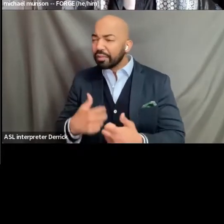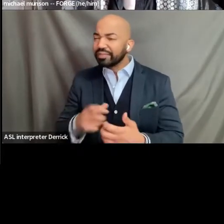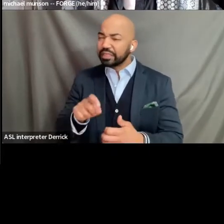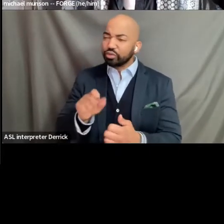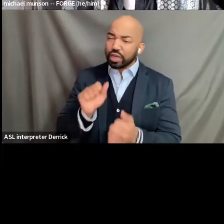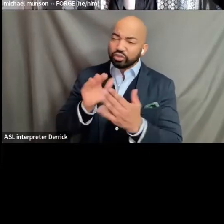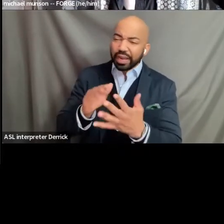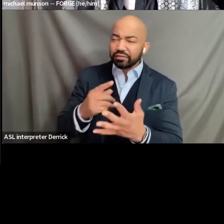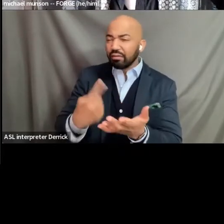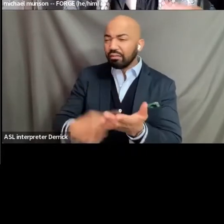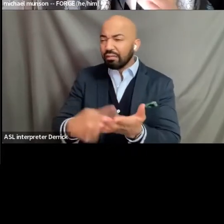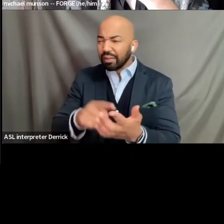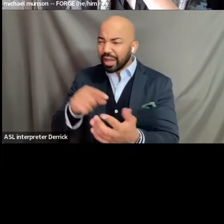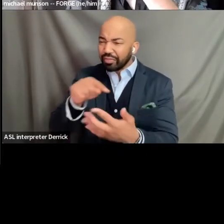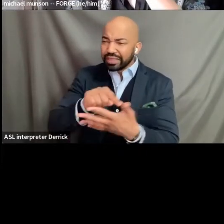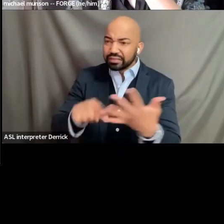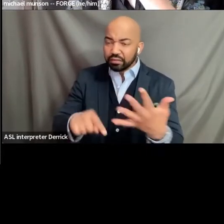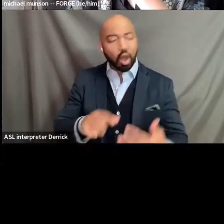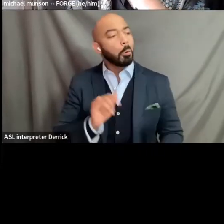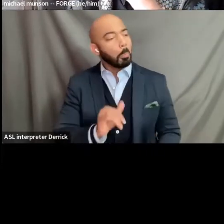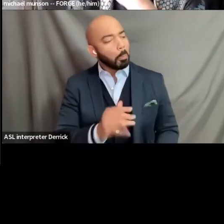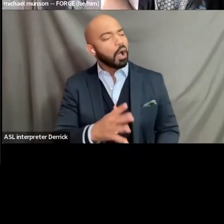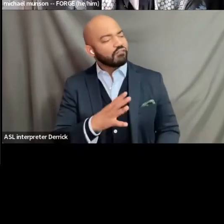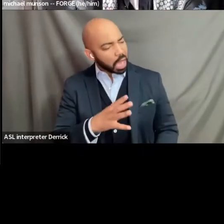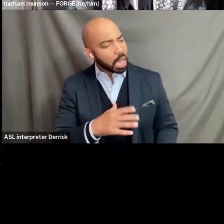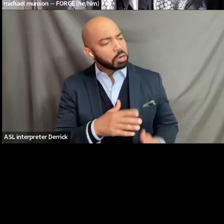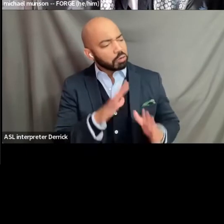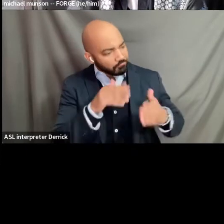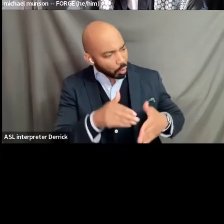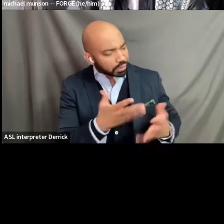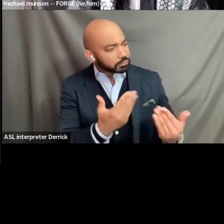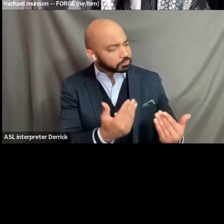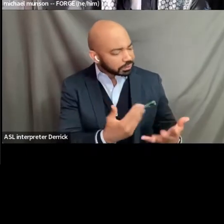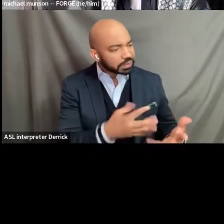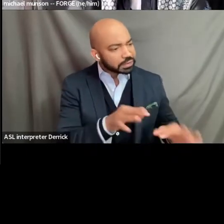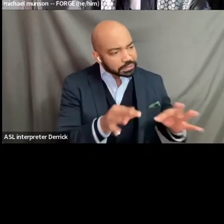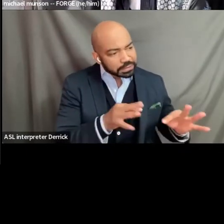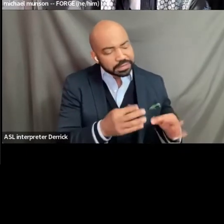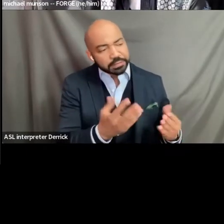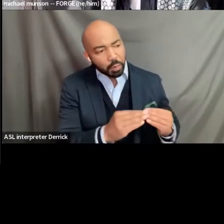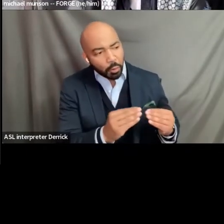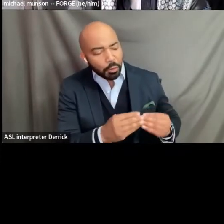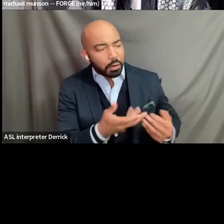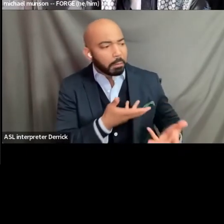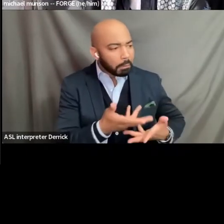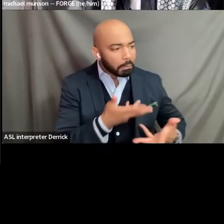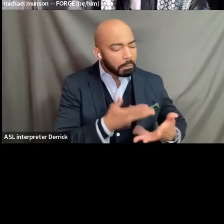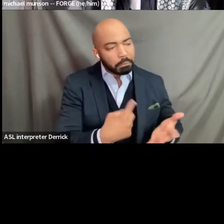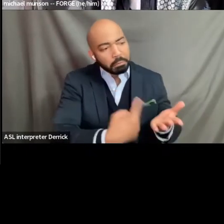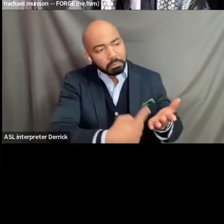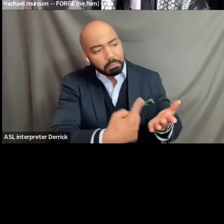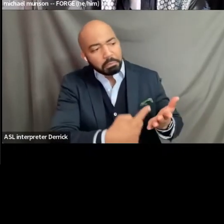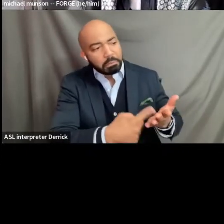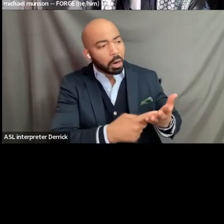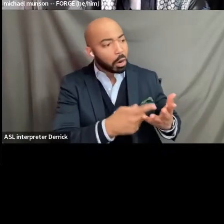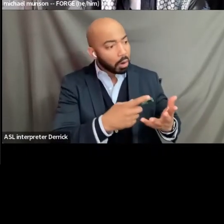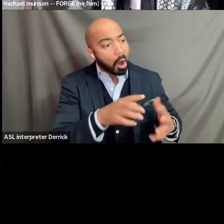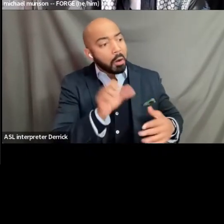she focuses and she gives me the attention that I need. She talks about different things with me,